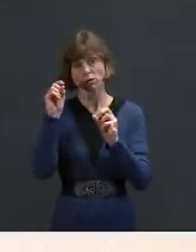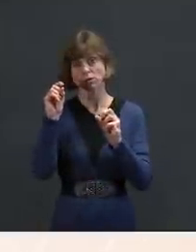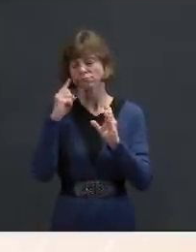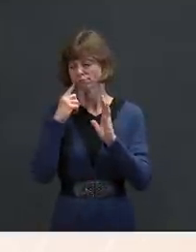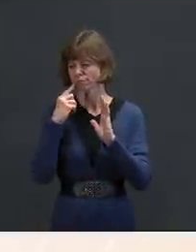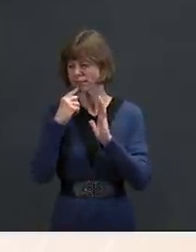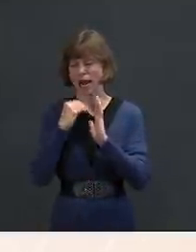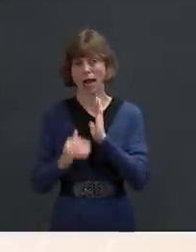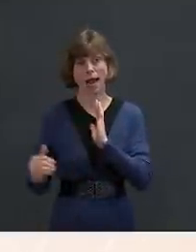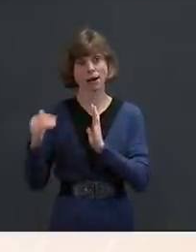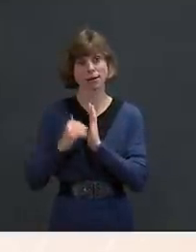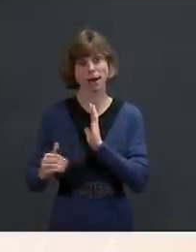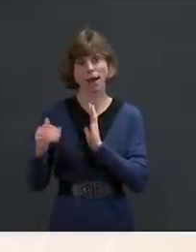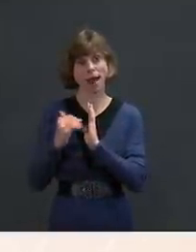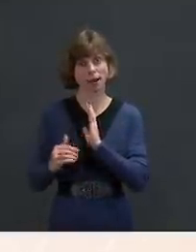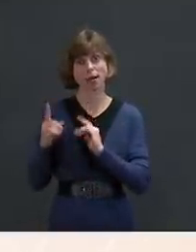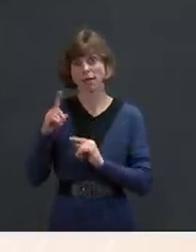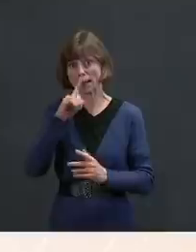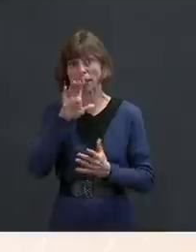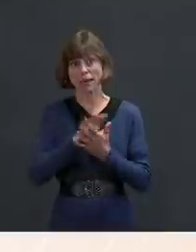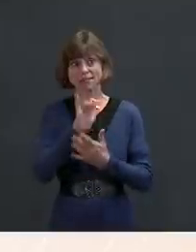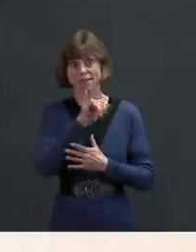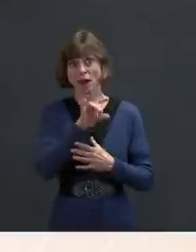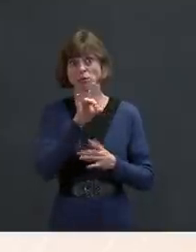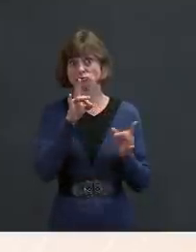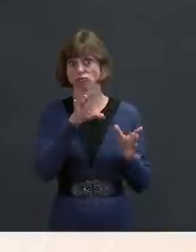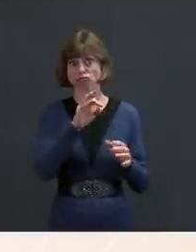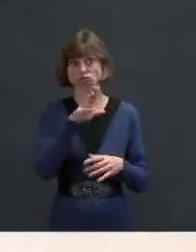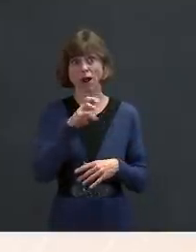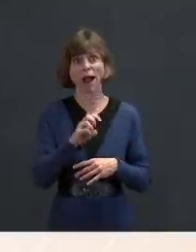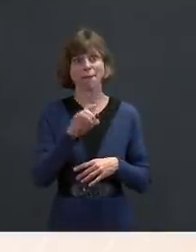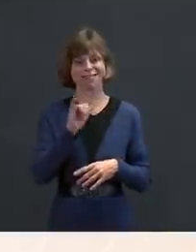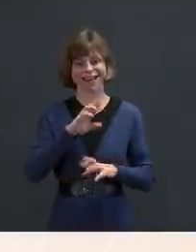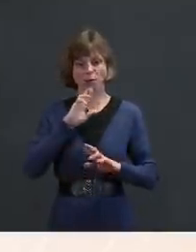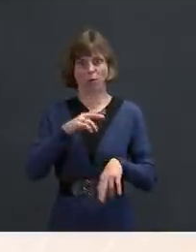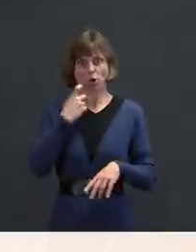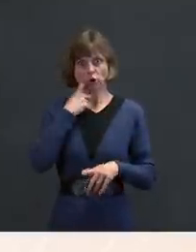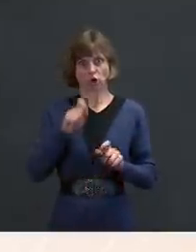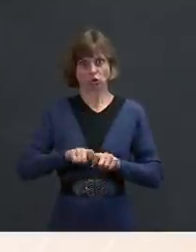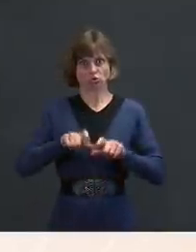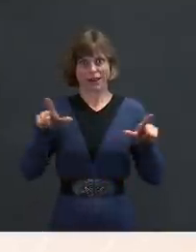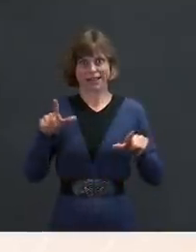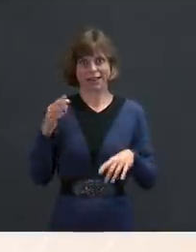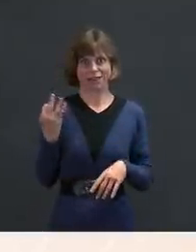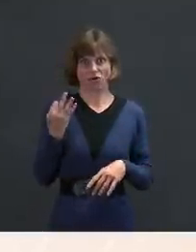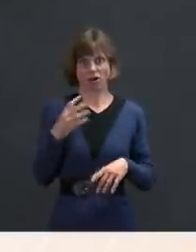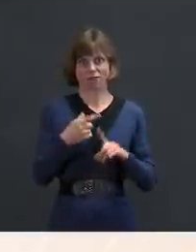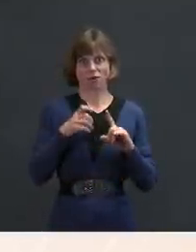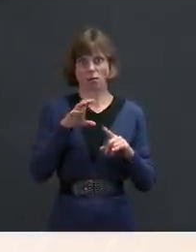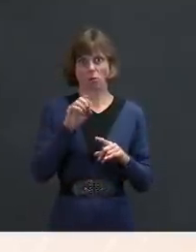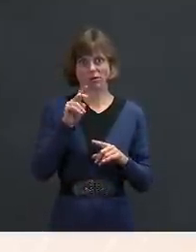and his belief of that. The report that was released on Friday through ODNI did not contain new information.